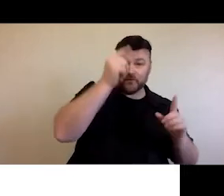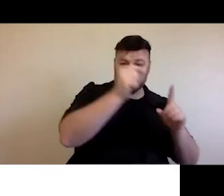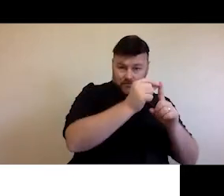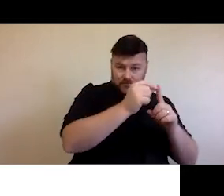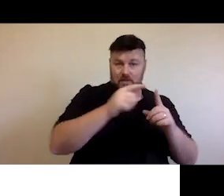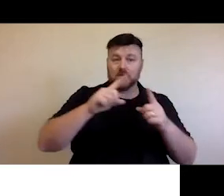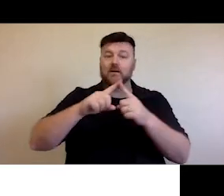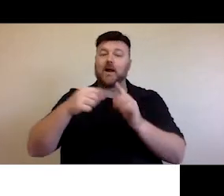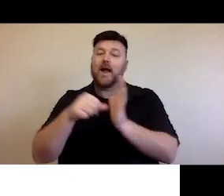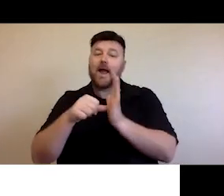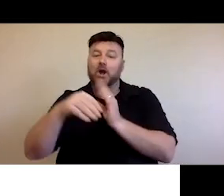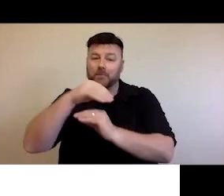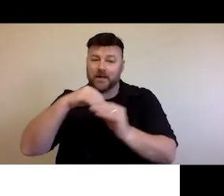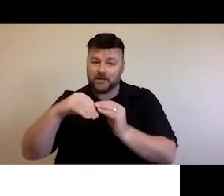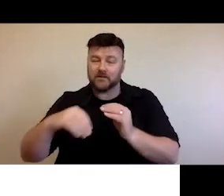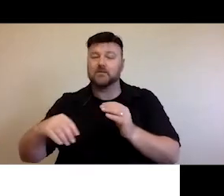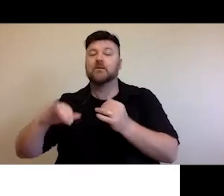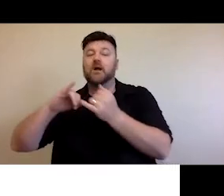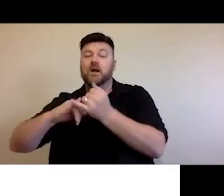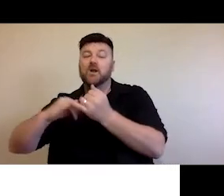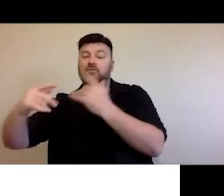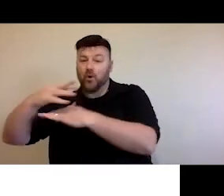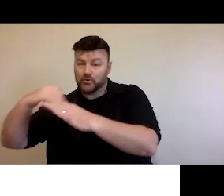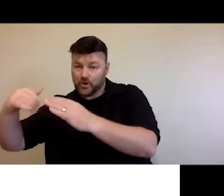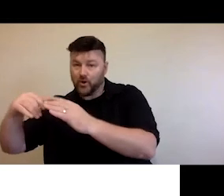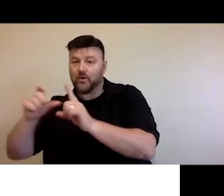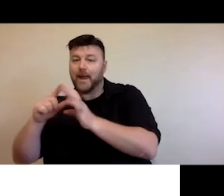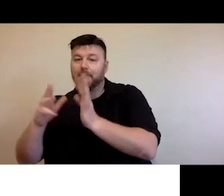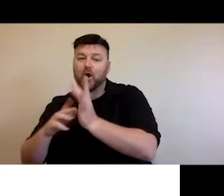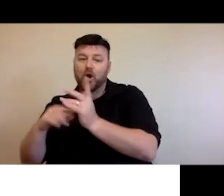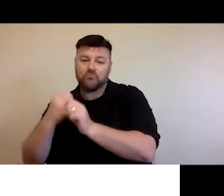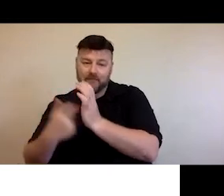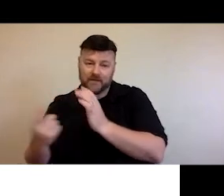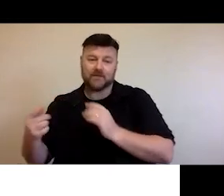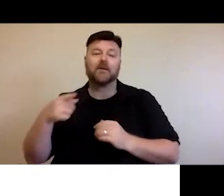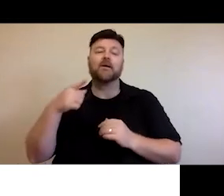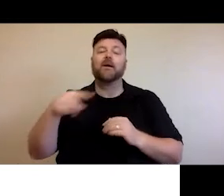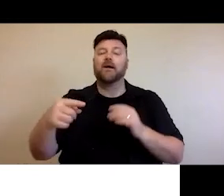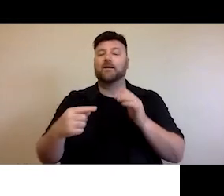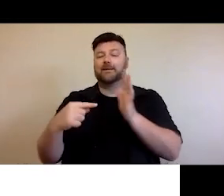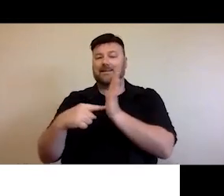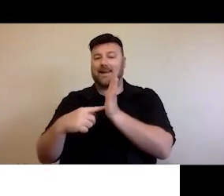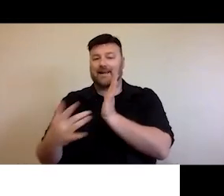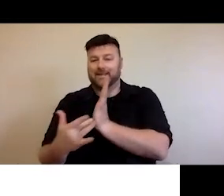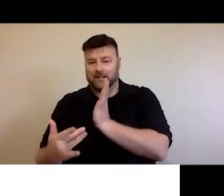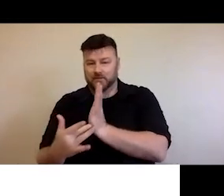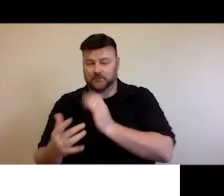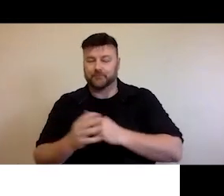The slide highlights those four words. Political - what's going to